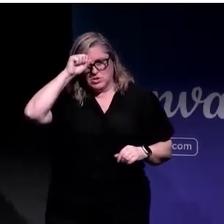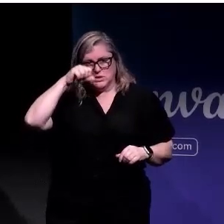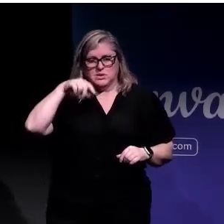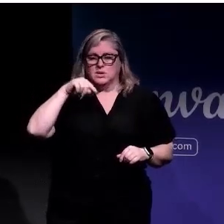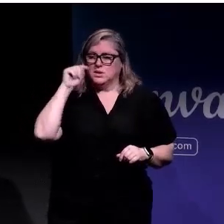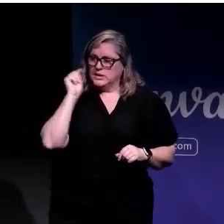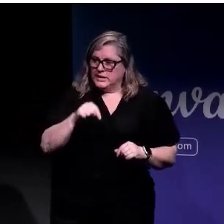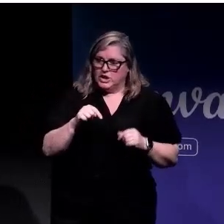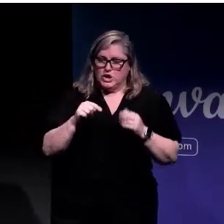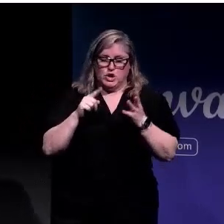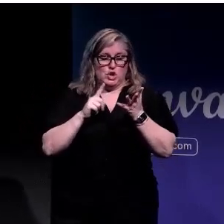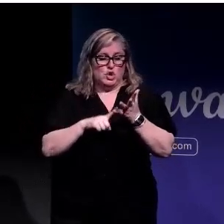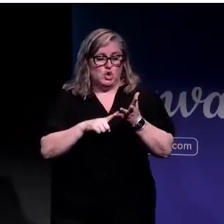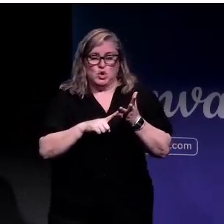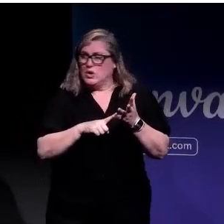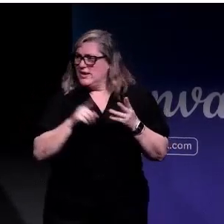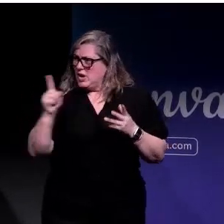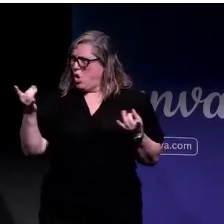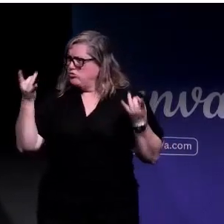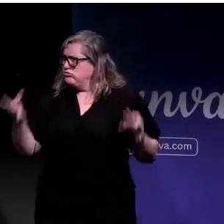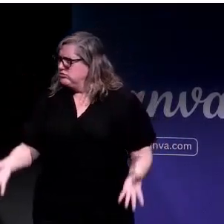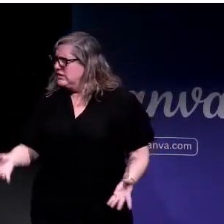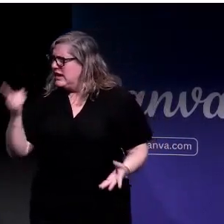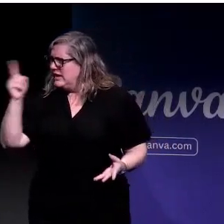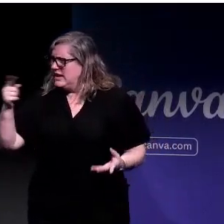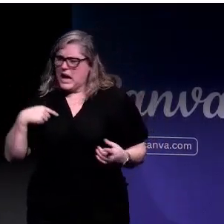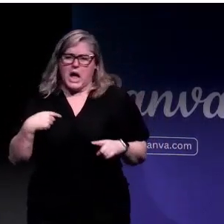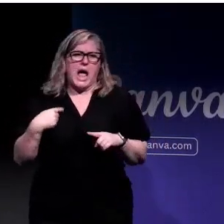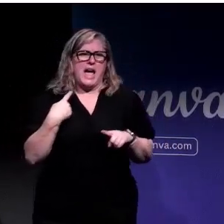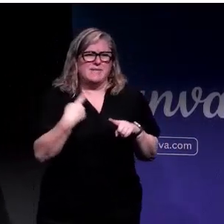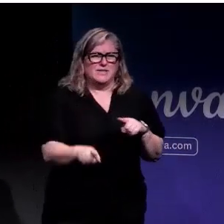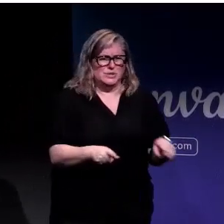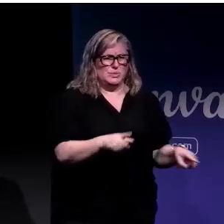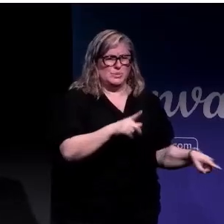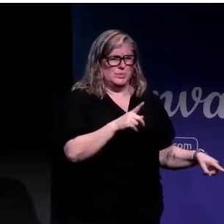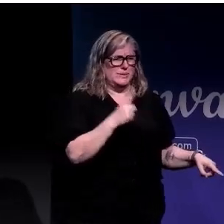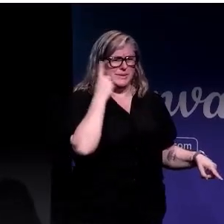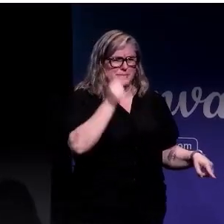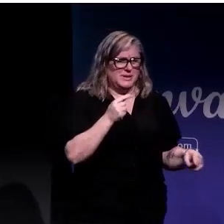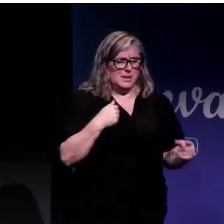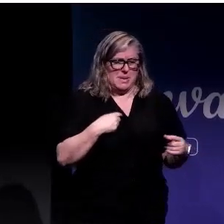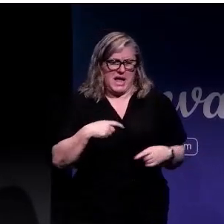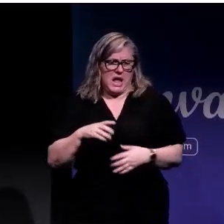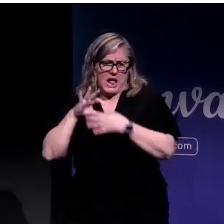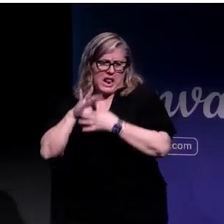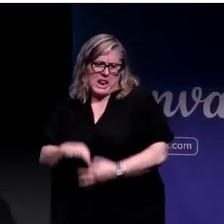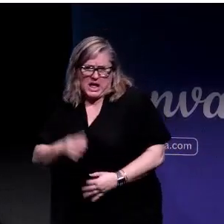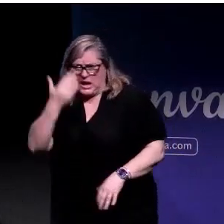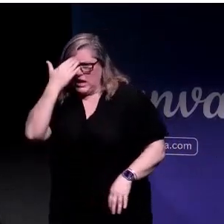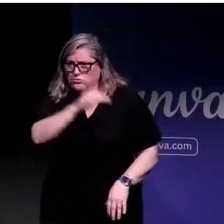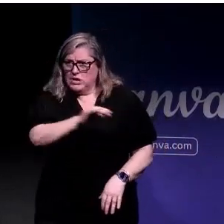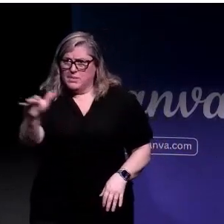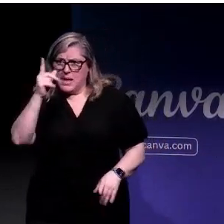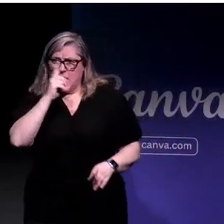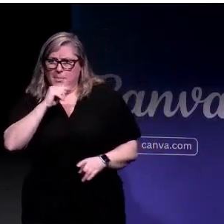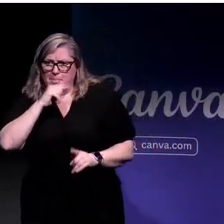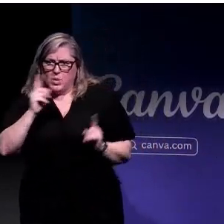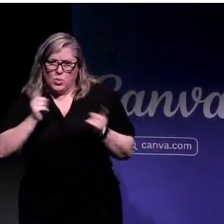help anchor Oh god, already? I have to speed up here! Uh, anchor and ground and remind people of what they're doing. Executive functions.